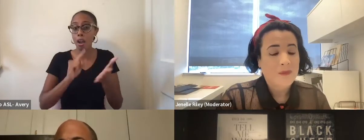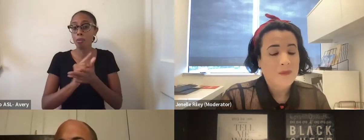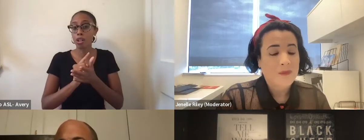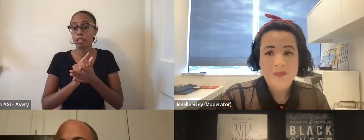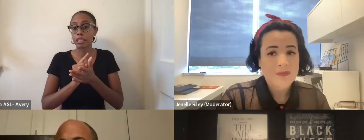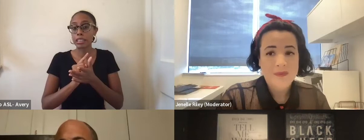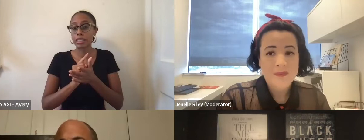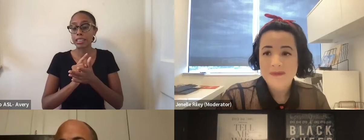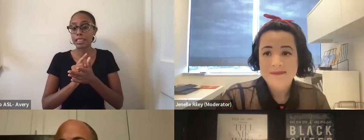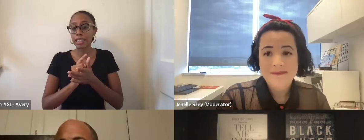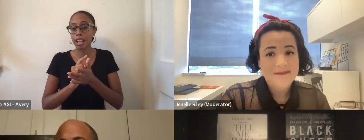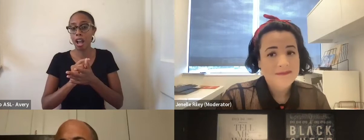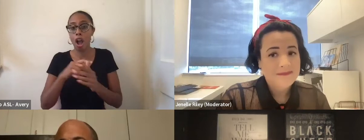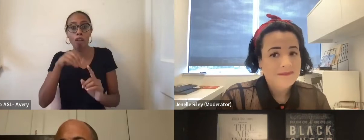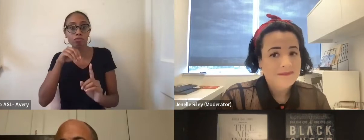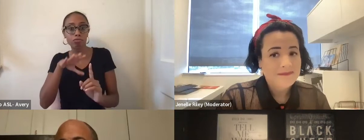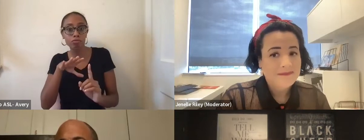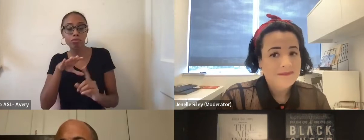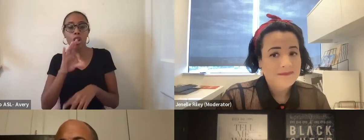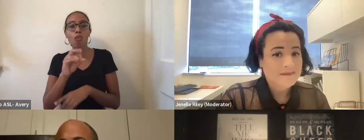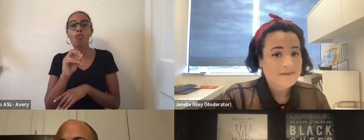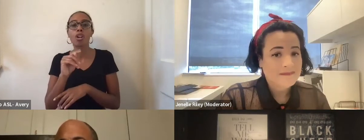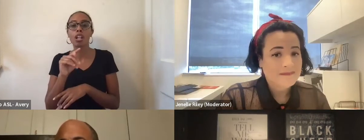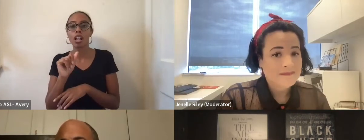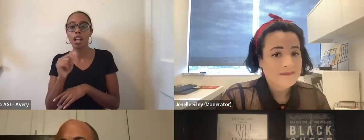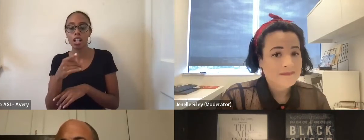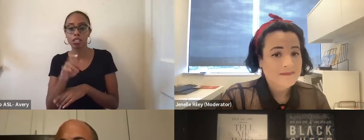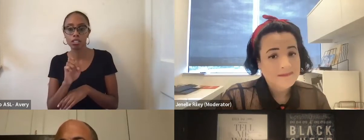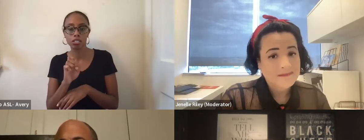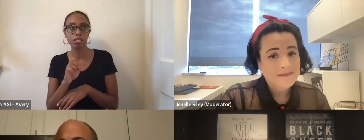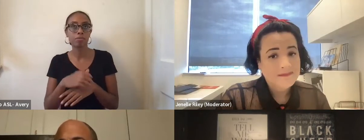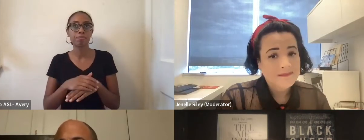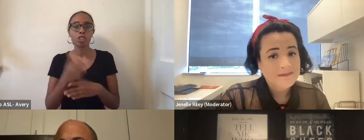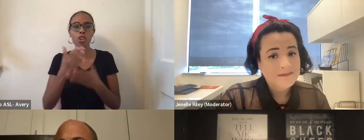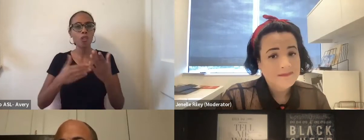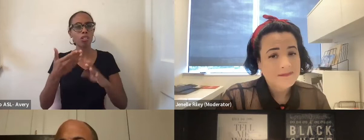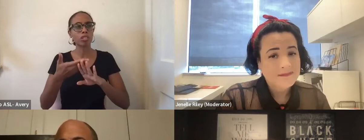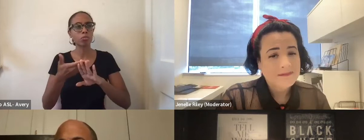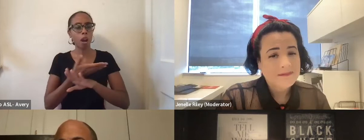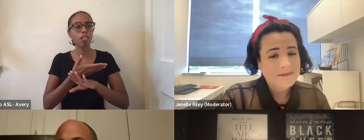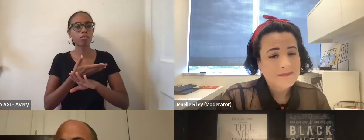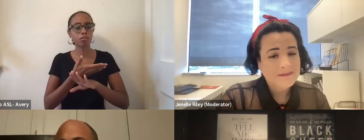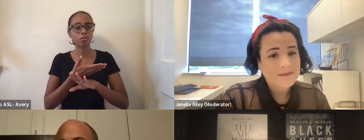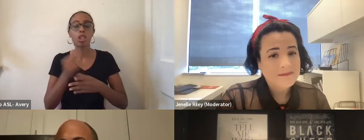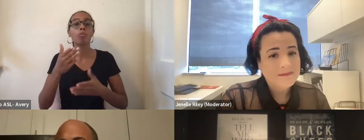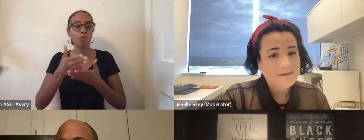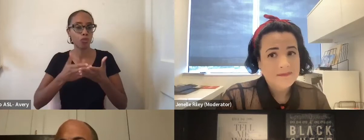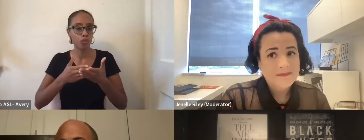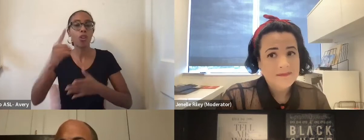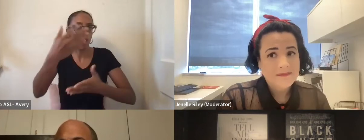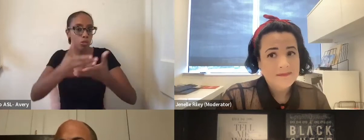I think I spent the first 6 months of the edit just, even before edit started, just watching archive